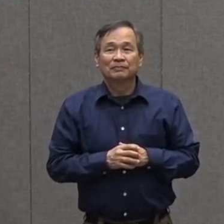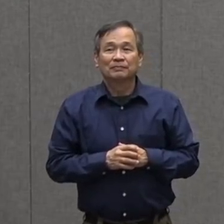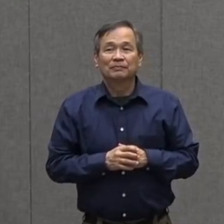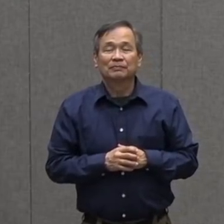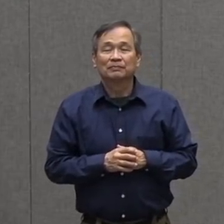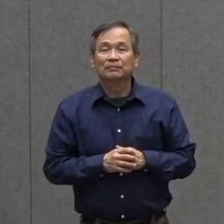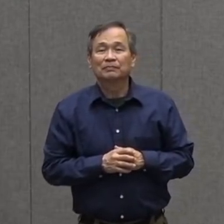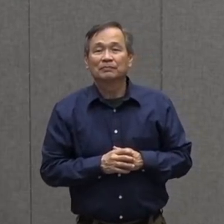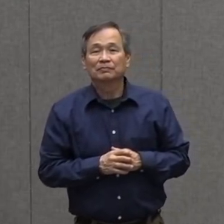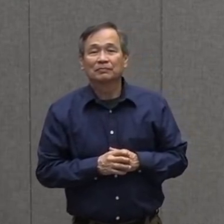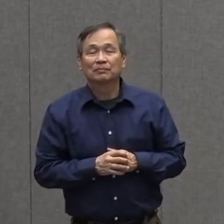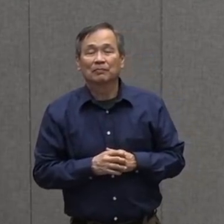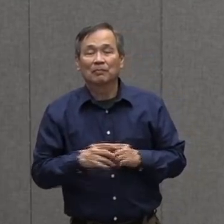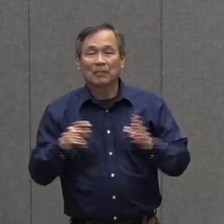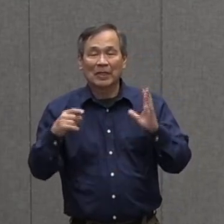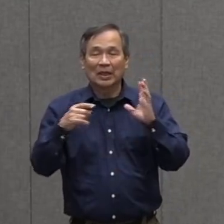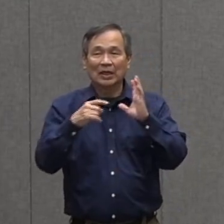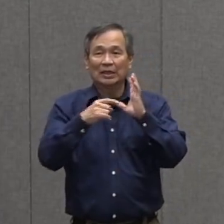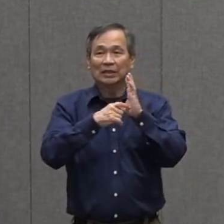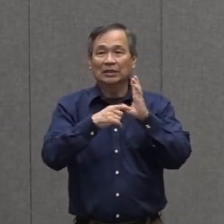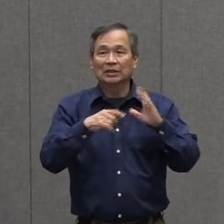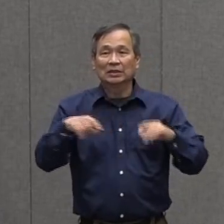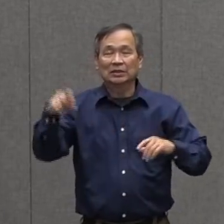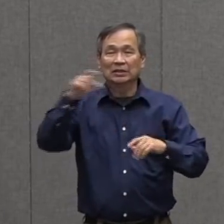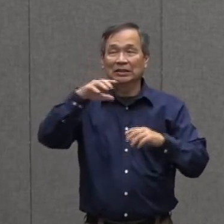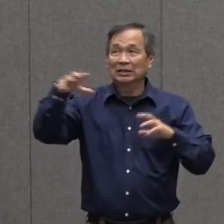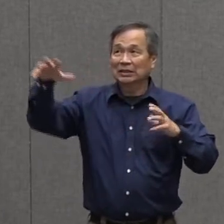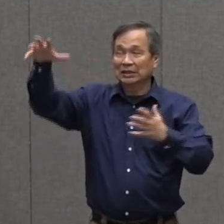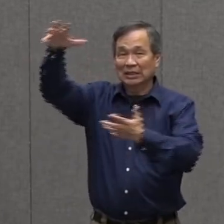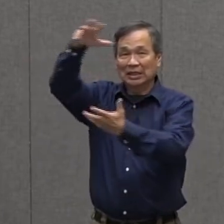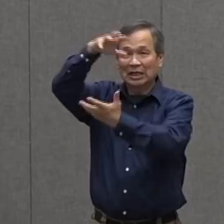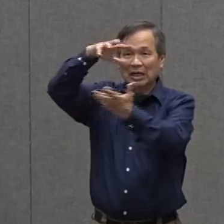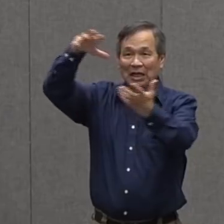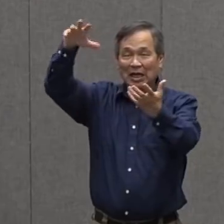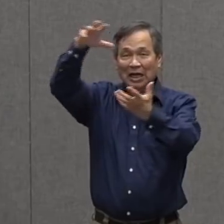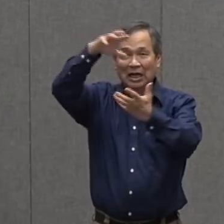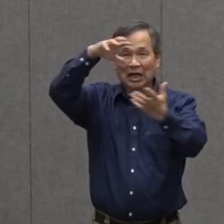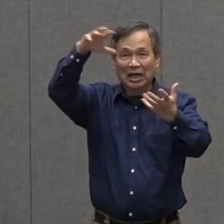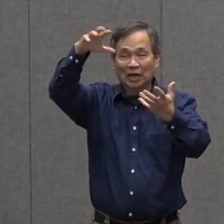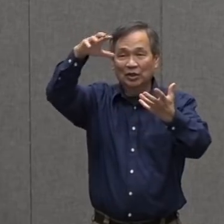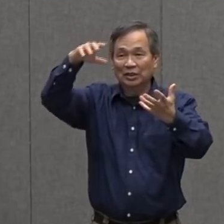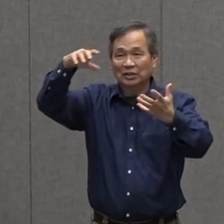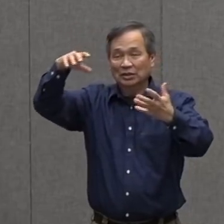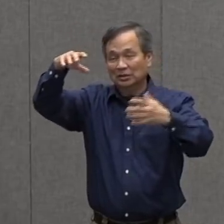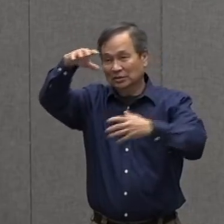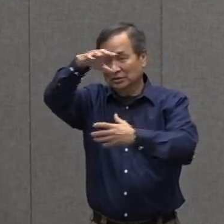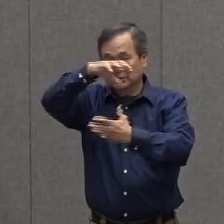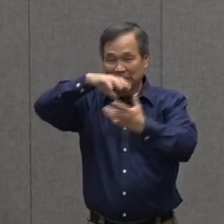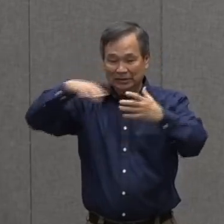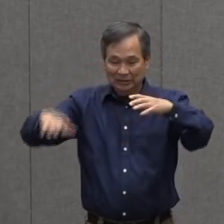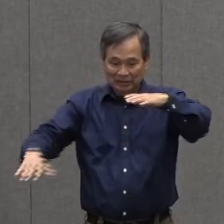"This is the cloud all heavy with rain "that shadowed the ground on Kapiti Plain."